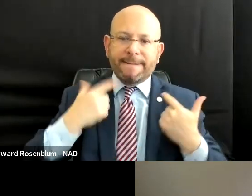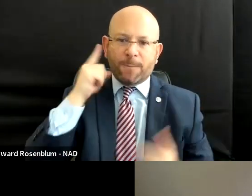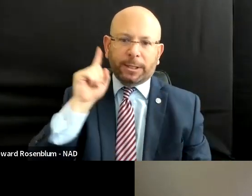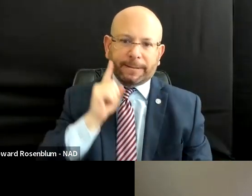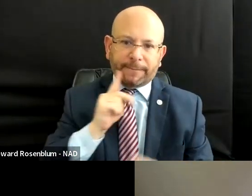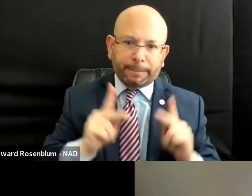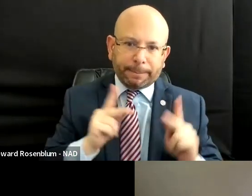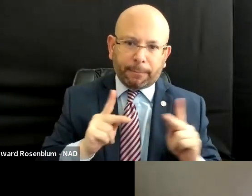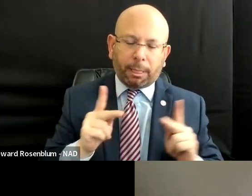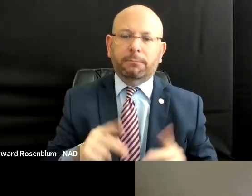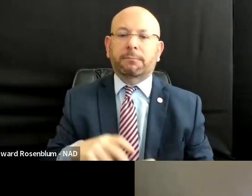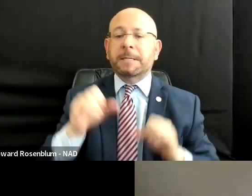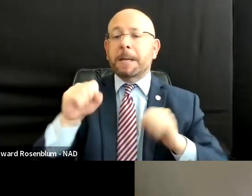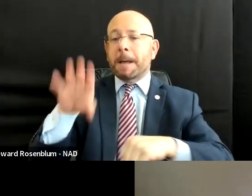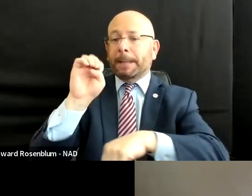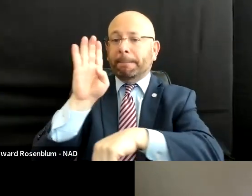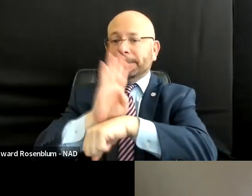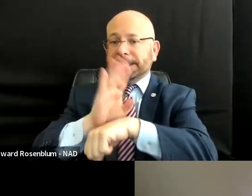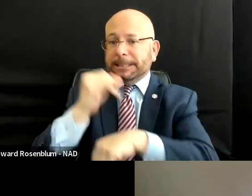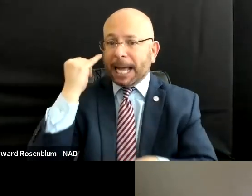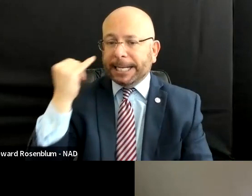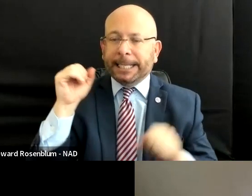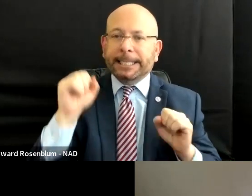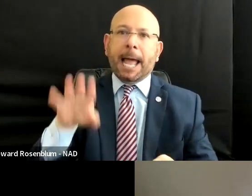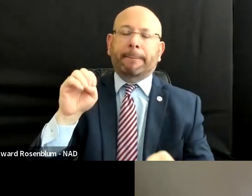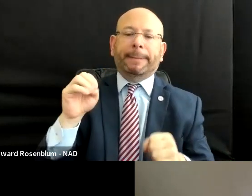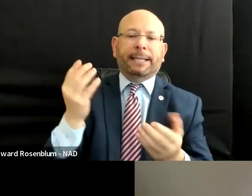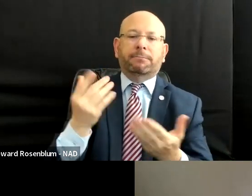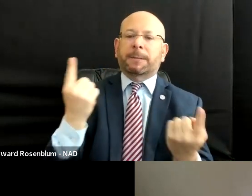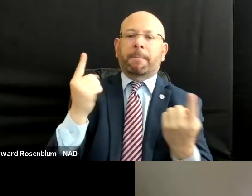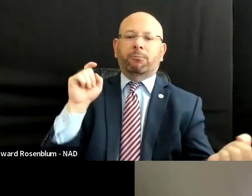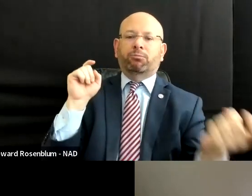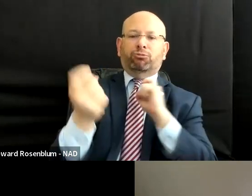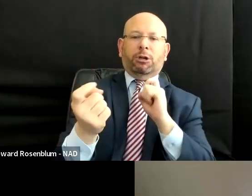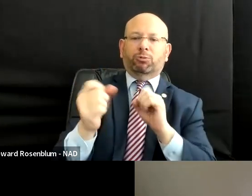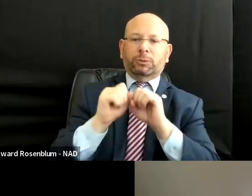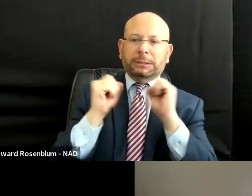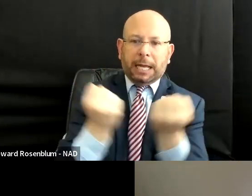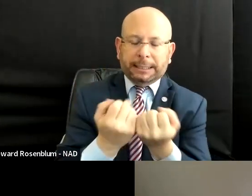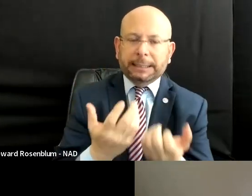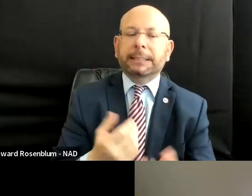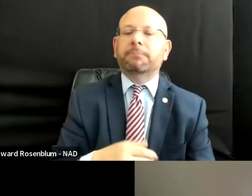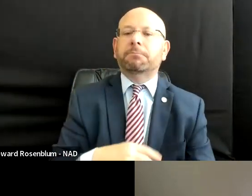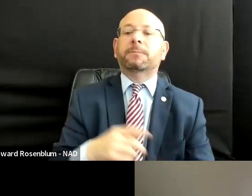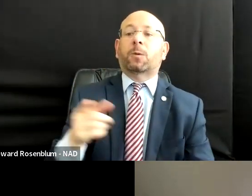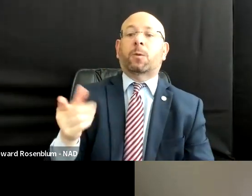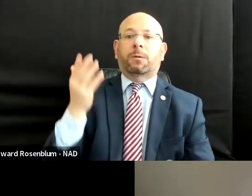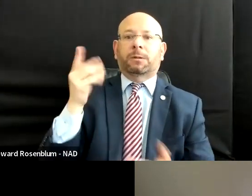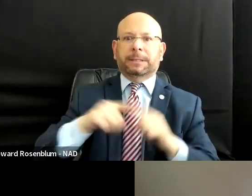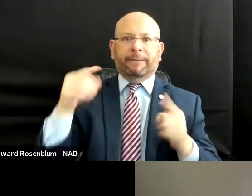15-30 that we have them pitch ideas on how to improve